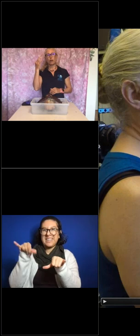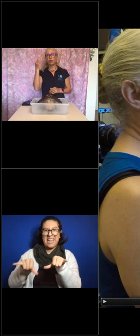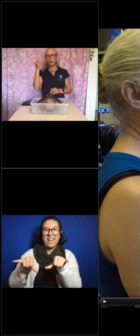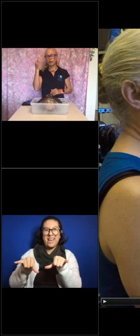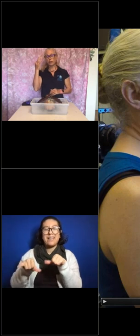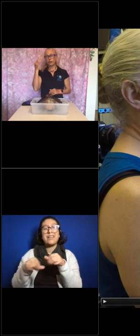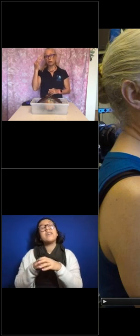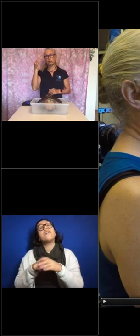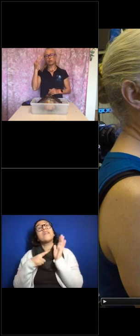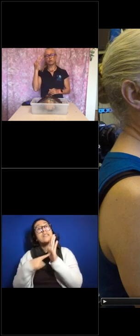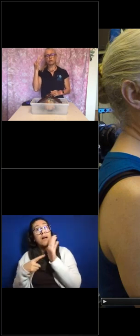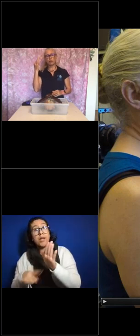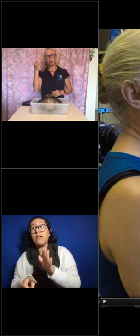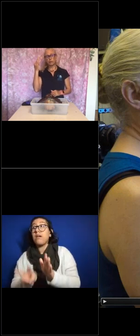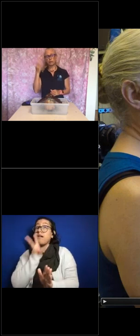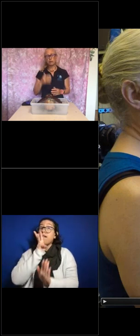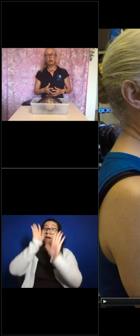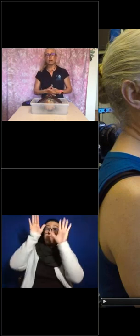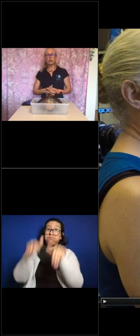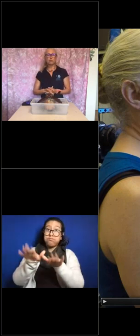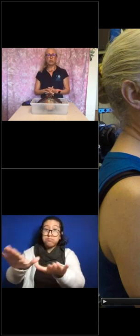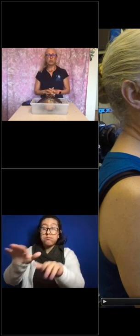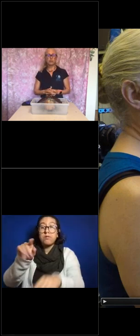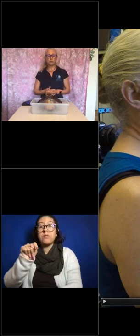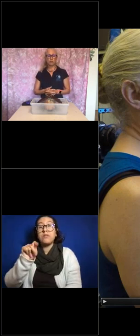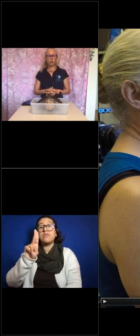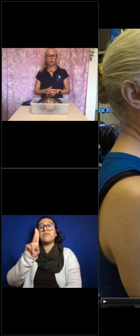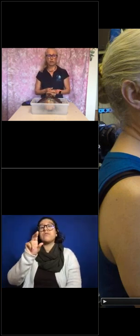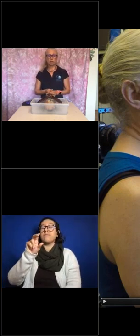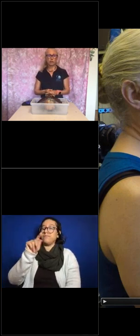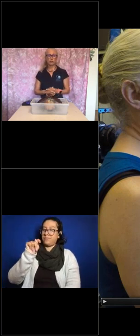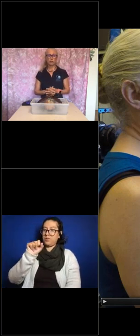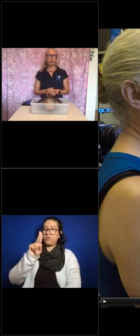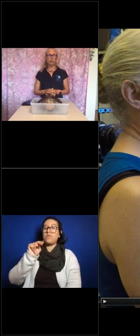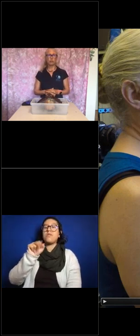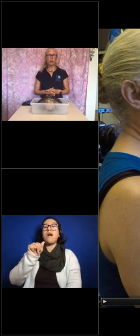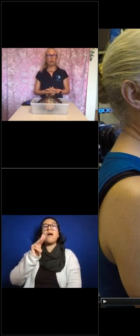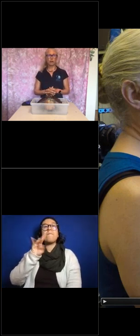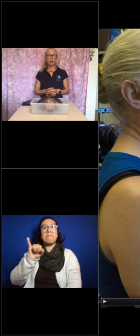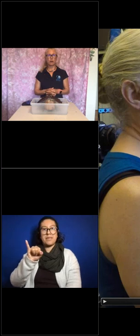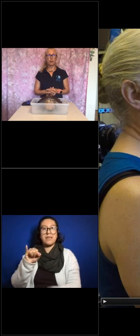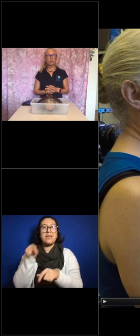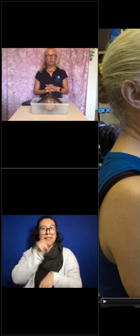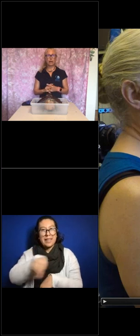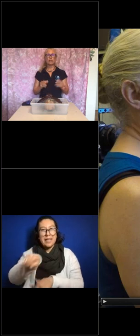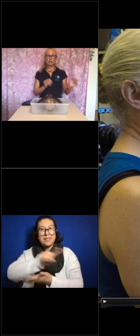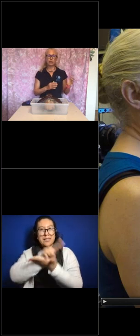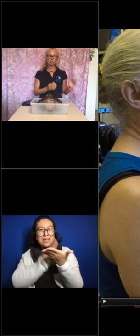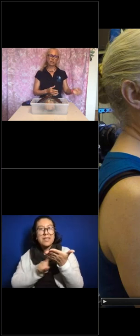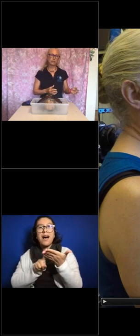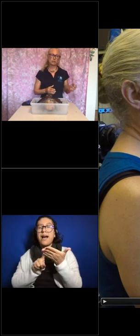or hurricane or a tsunami is being used in coastal areas and they're identifying places